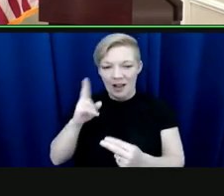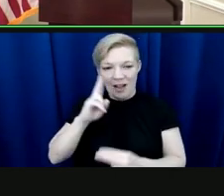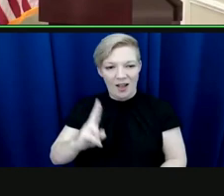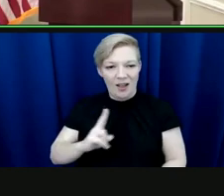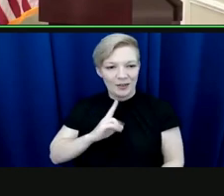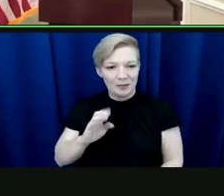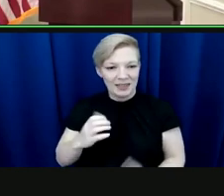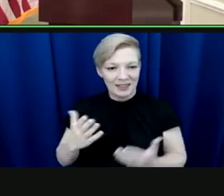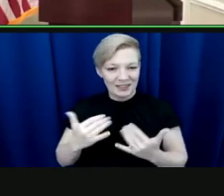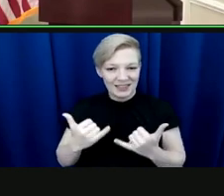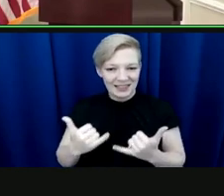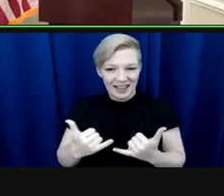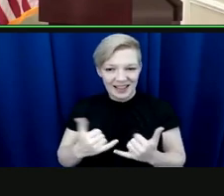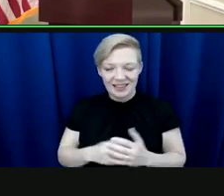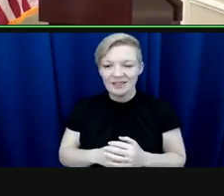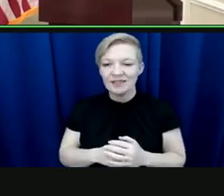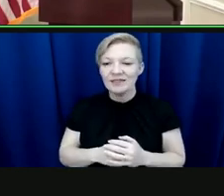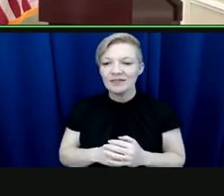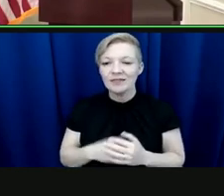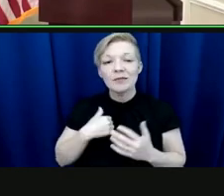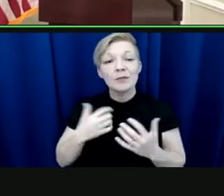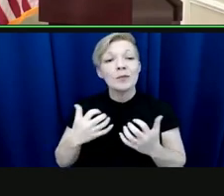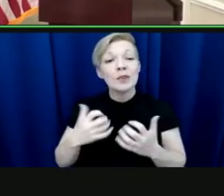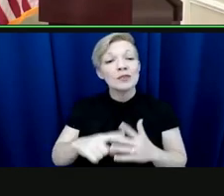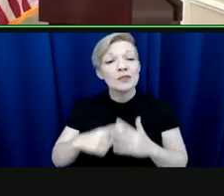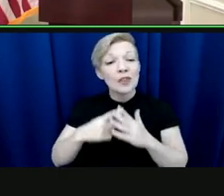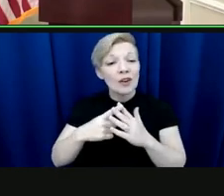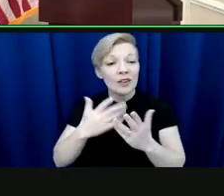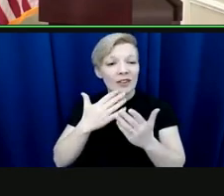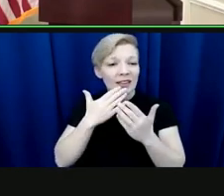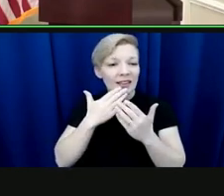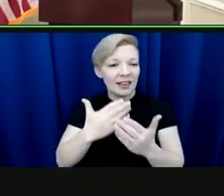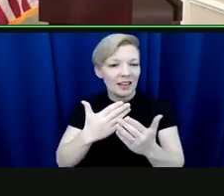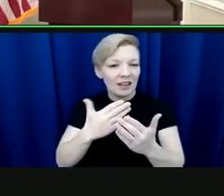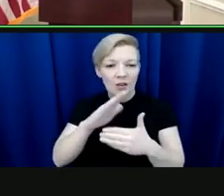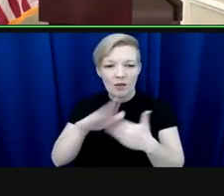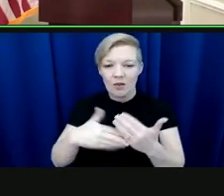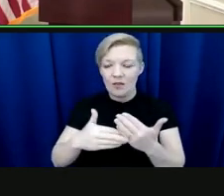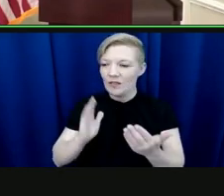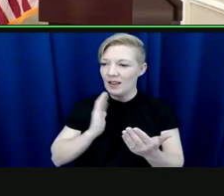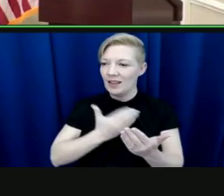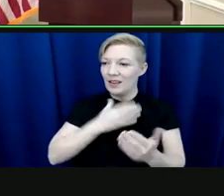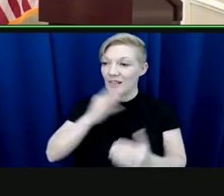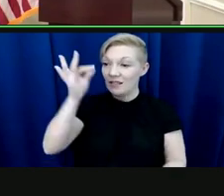I want to start off by just thanking all of our federal staff for joining us